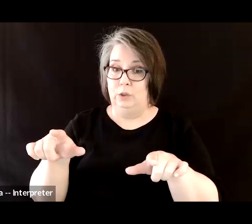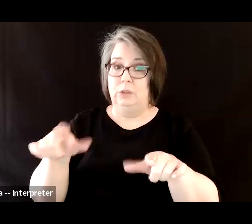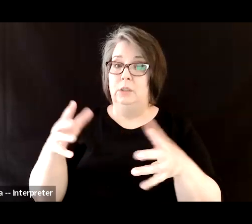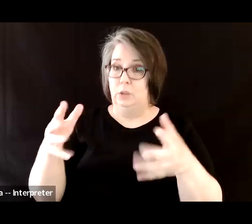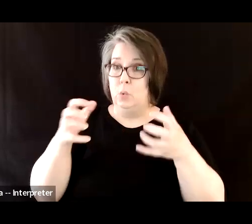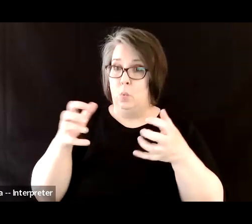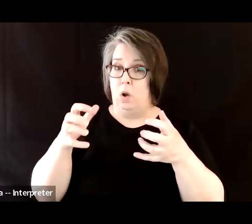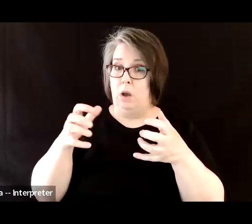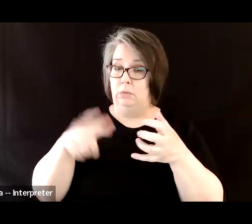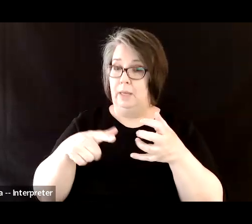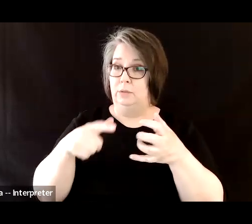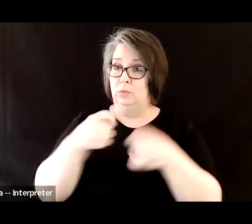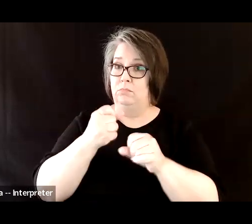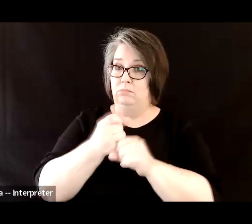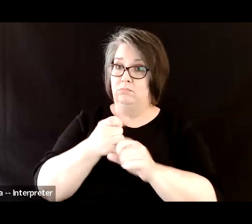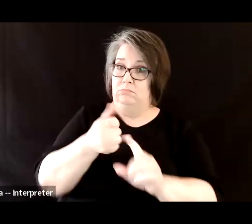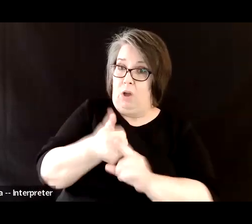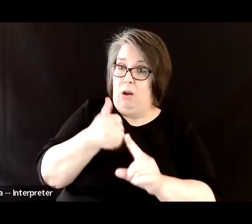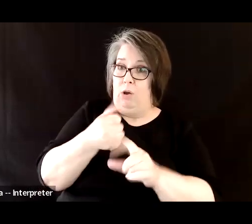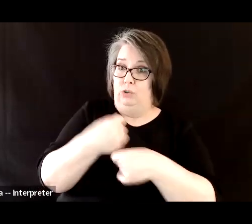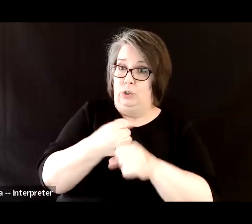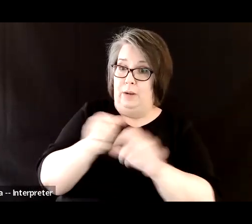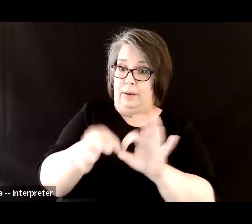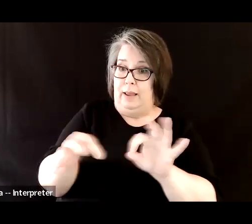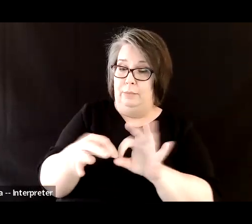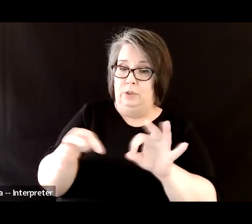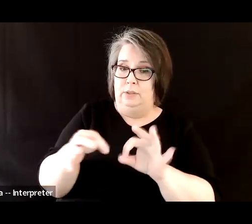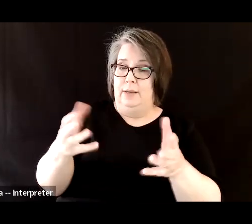generate your captions in. Here, we selected English but